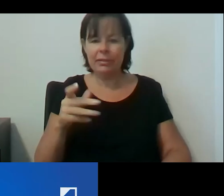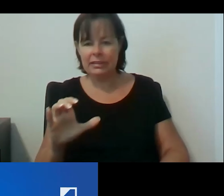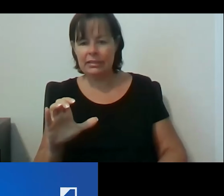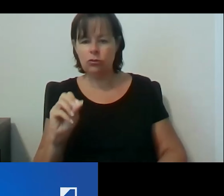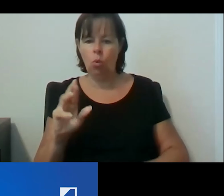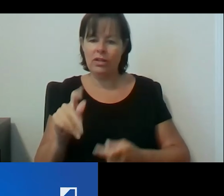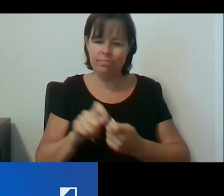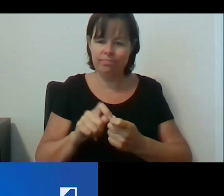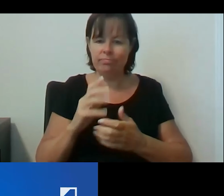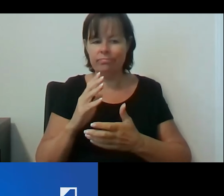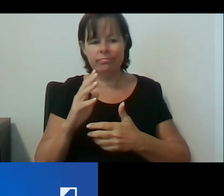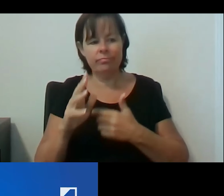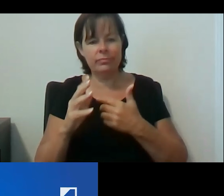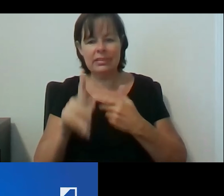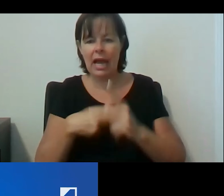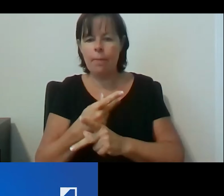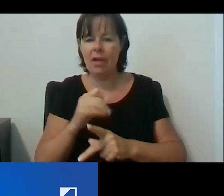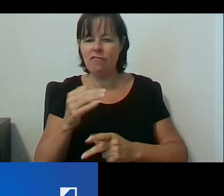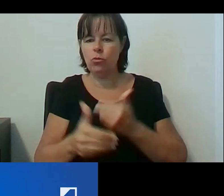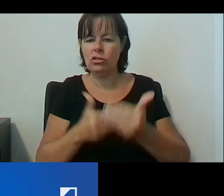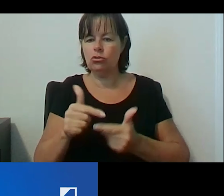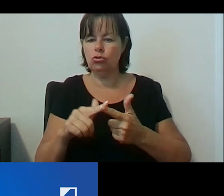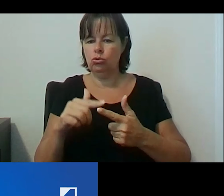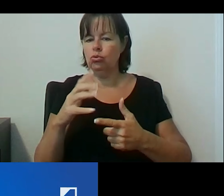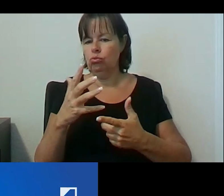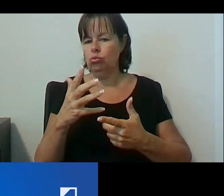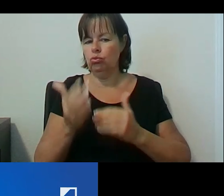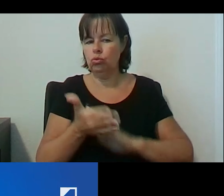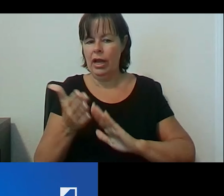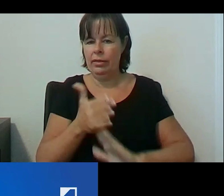set of processors to run an application web apps are awesome the new Youtube